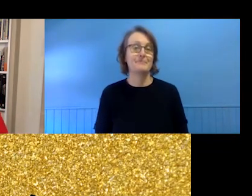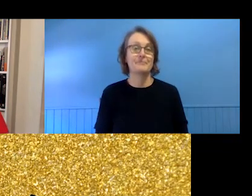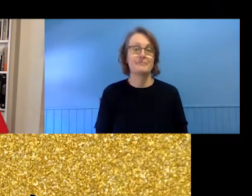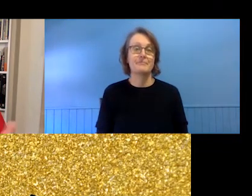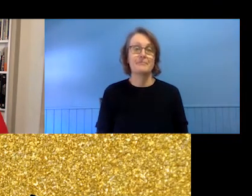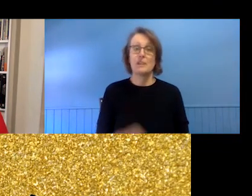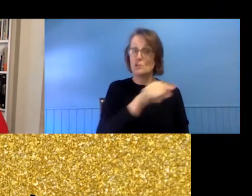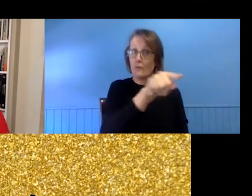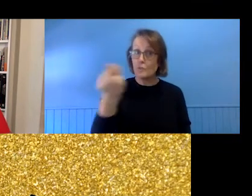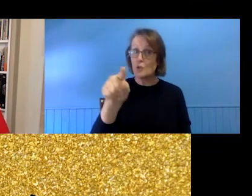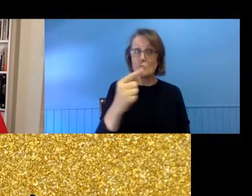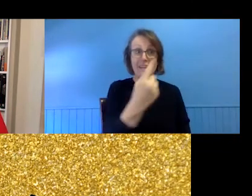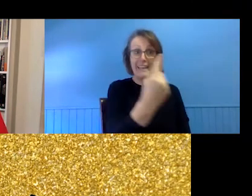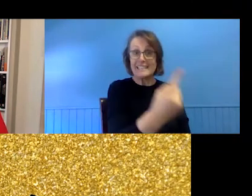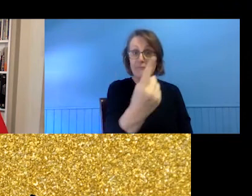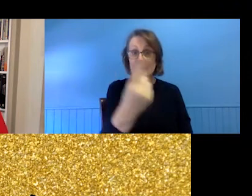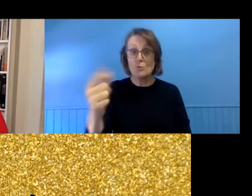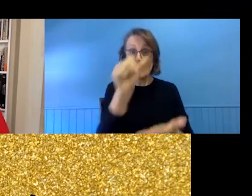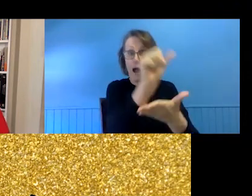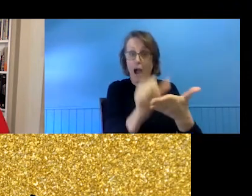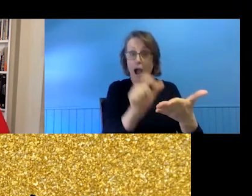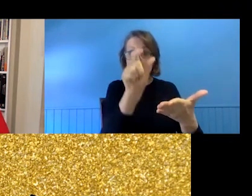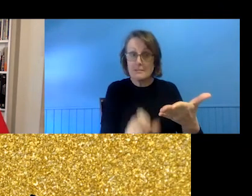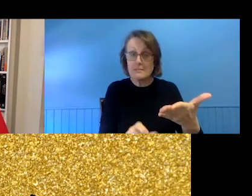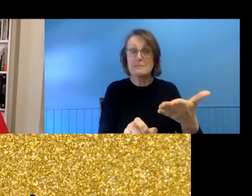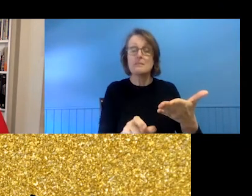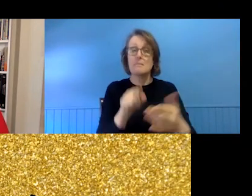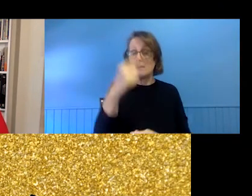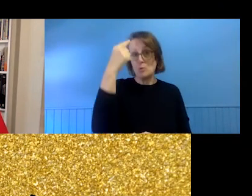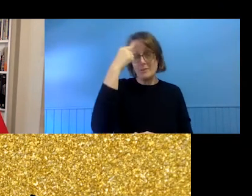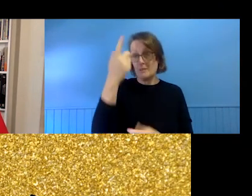individual creatives that would be relationships with clients or with